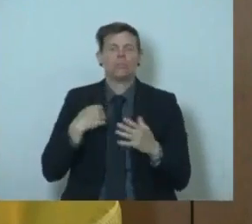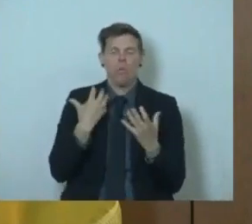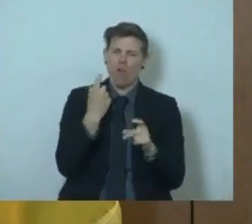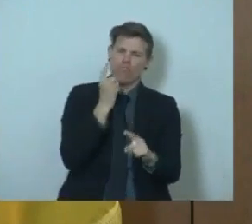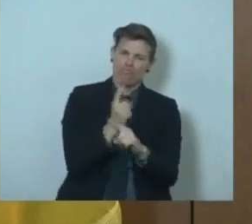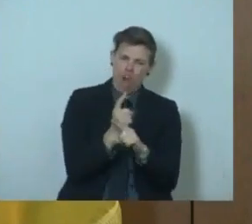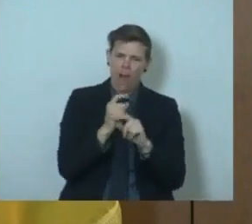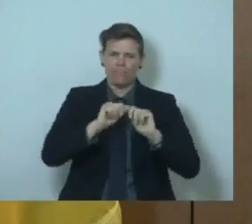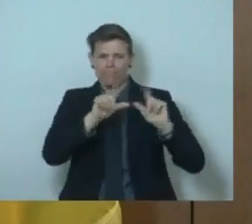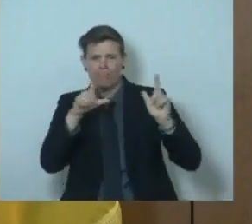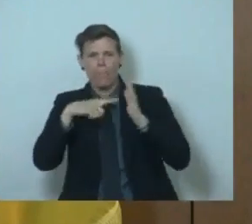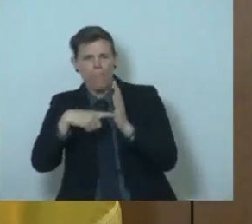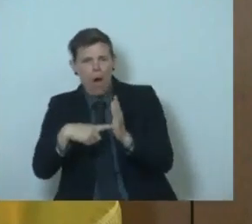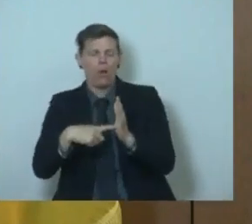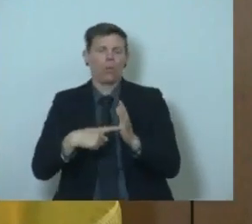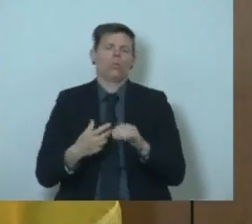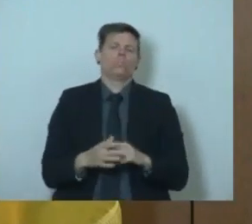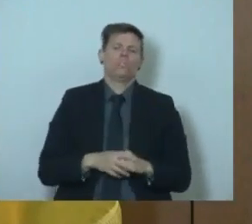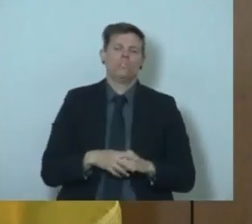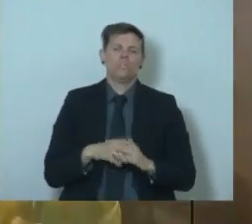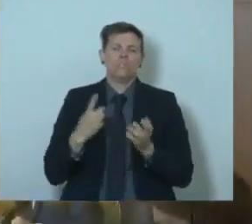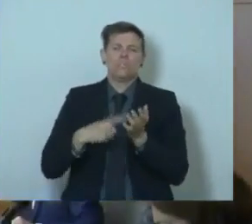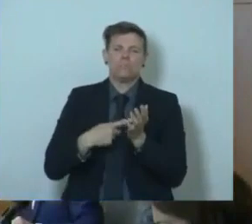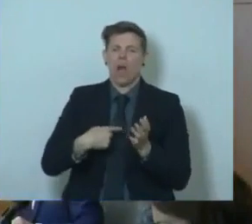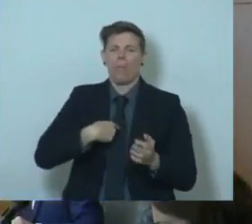WE WANT TO MAKE SURE YOU GET THE RIGHT INFORMATION AND THE RIGHT SLIDES.